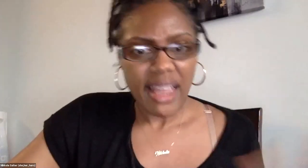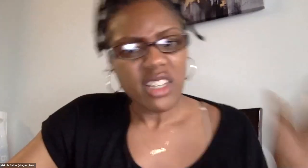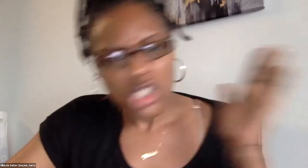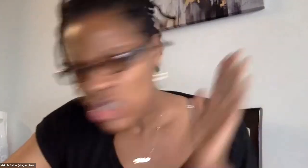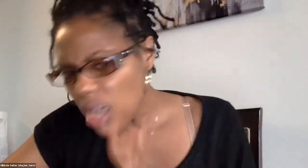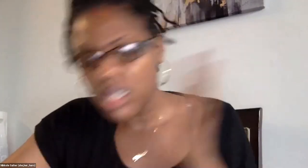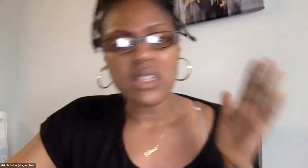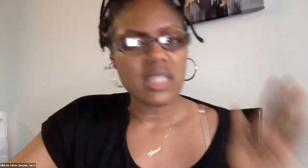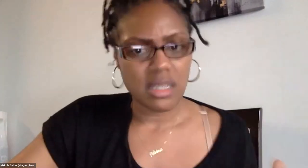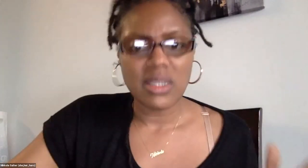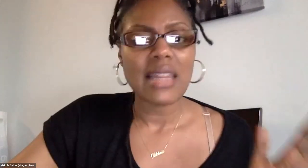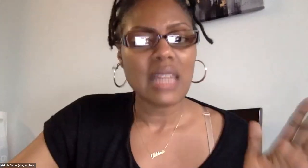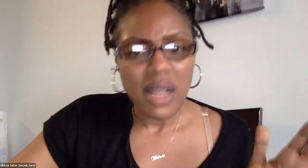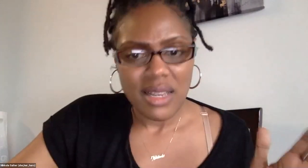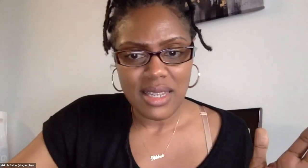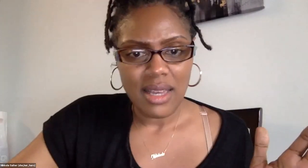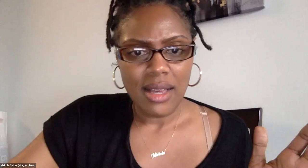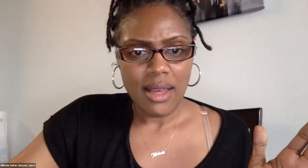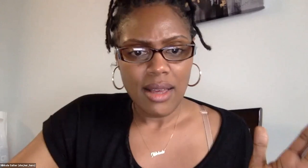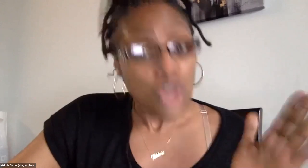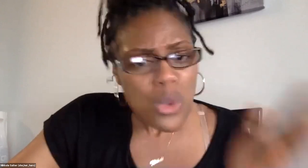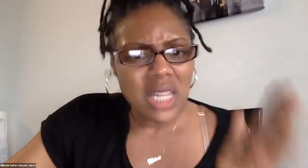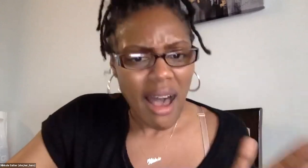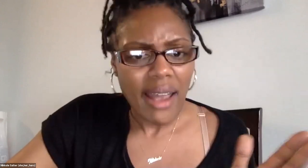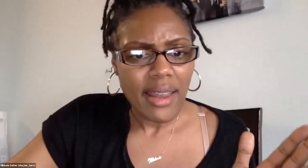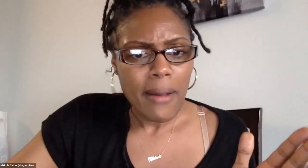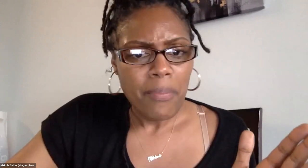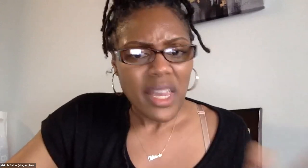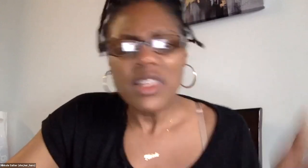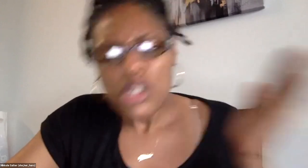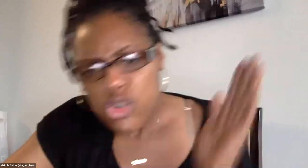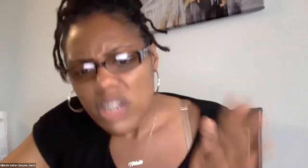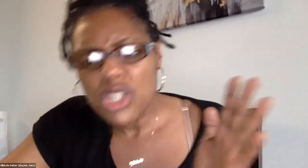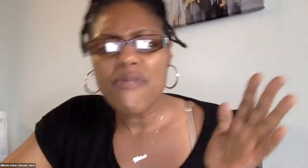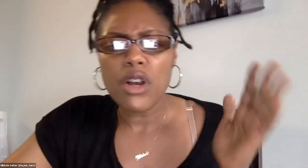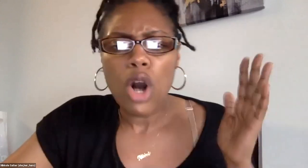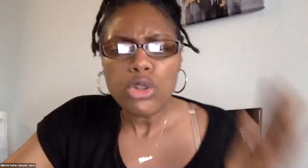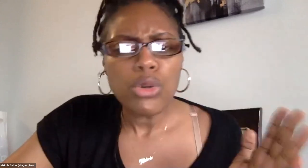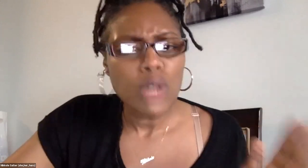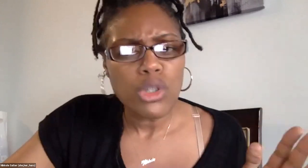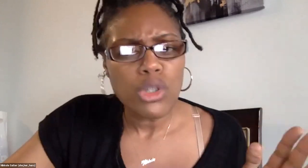in the destruction of the systems that limit us to the lie, in the destruction of the cultural notion